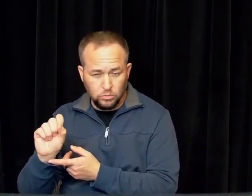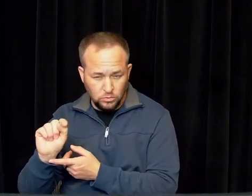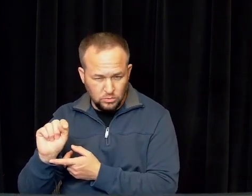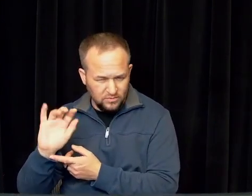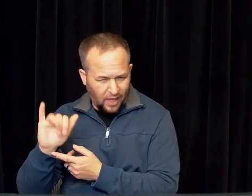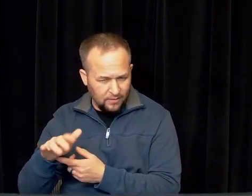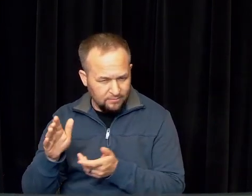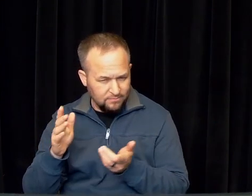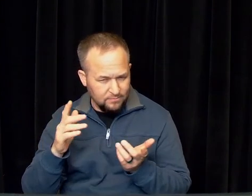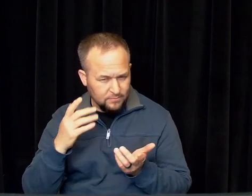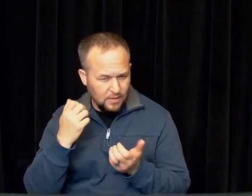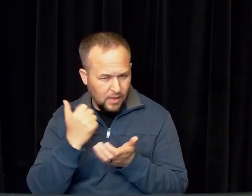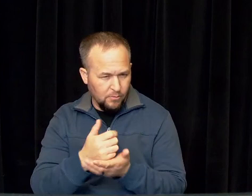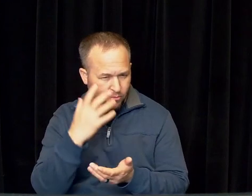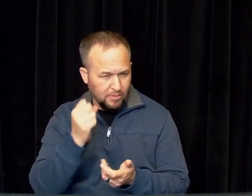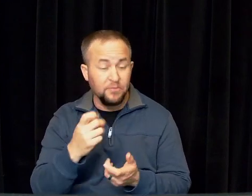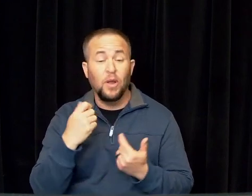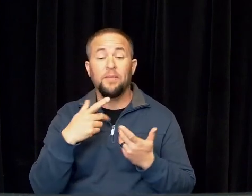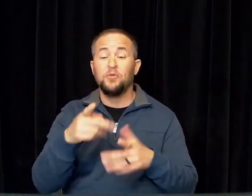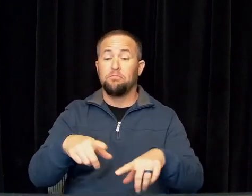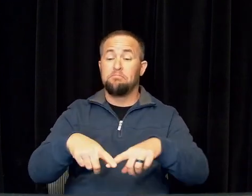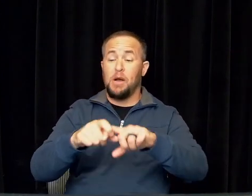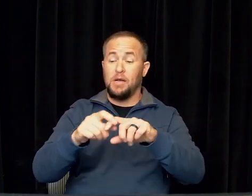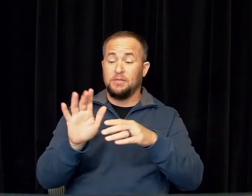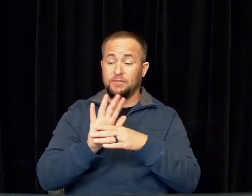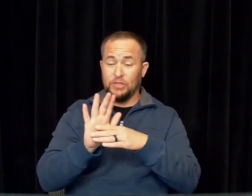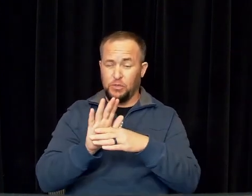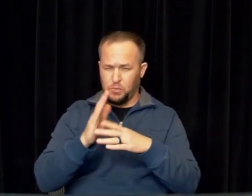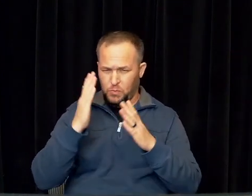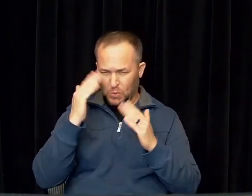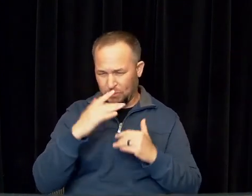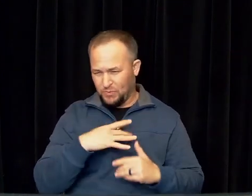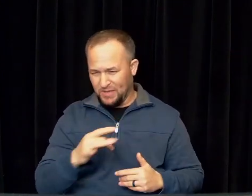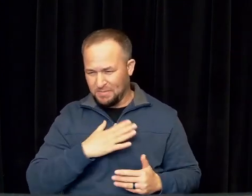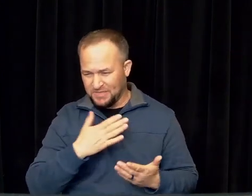All right, you're gonna go ahead and pause this video. Hopefully you liked my my song because I